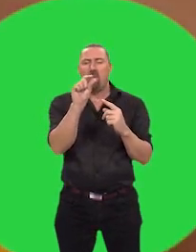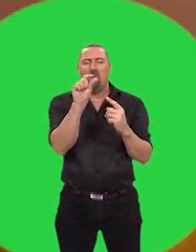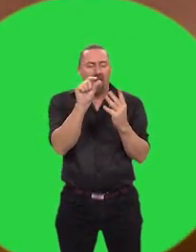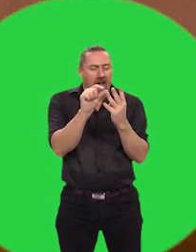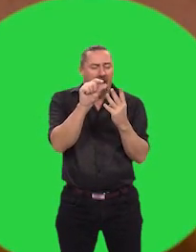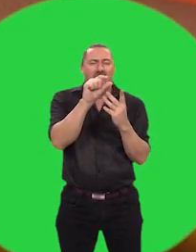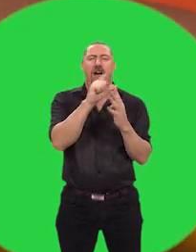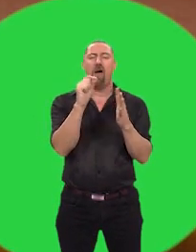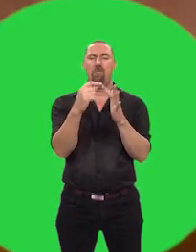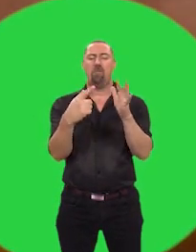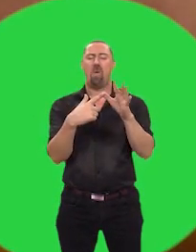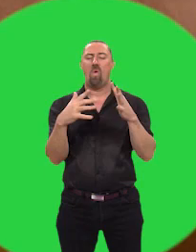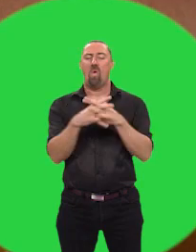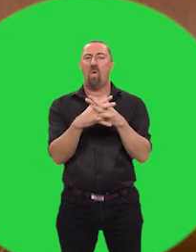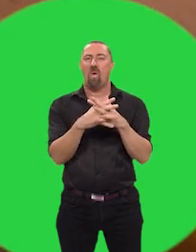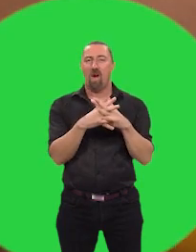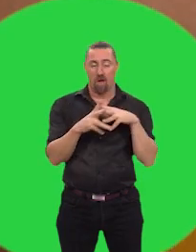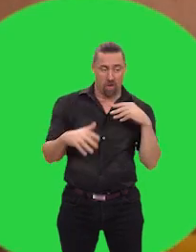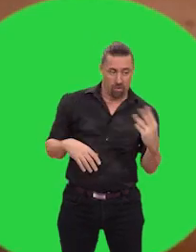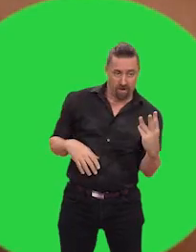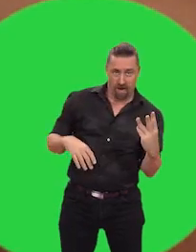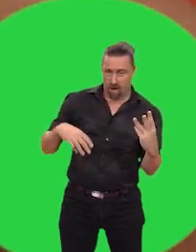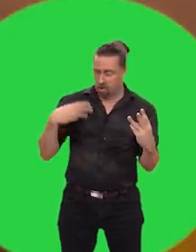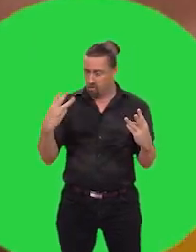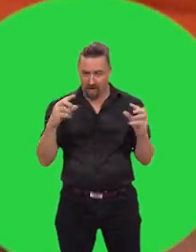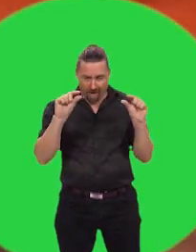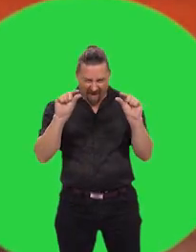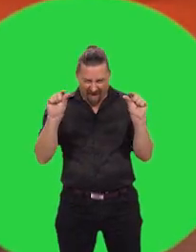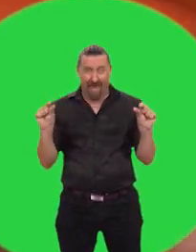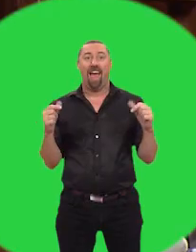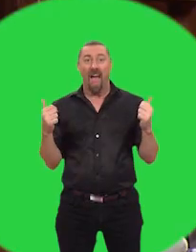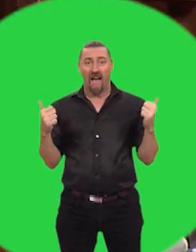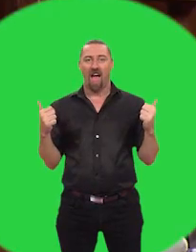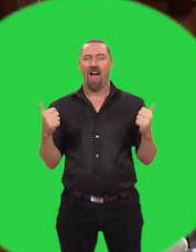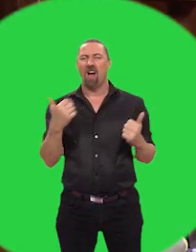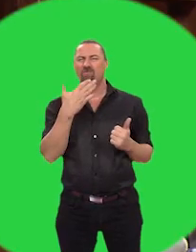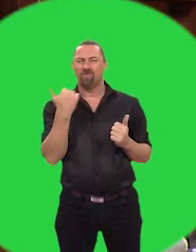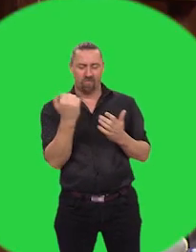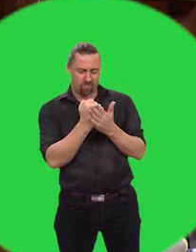on each paw, the same number on the other side. And just like that, our pom poms are done.